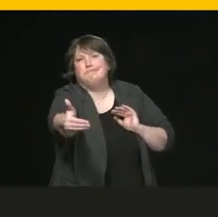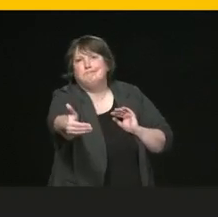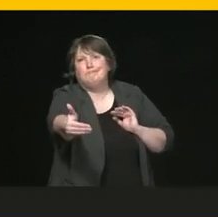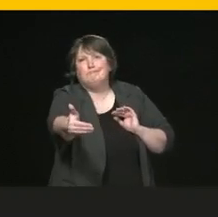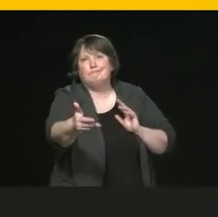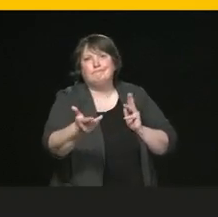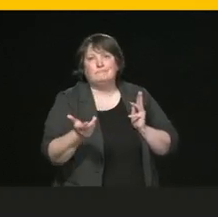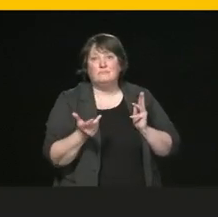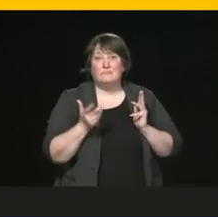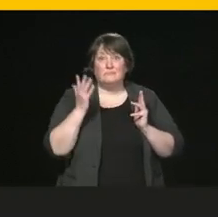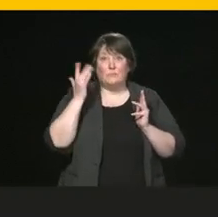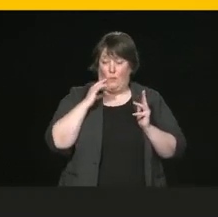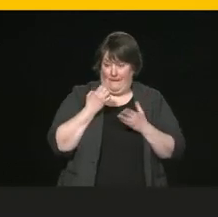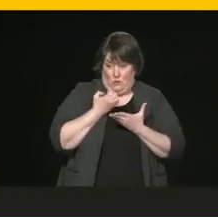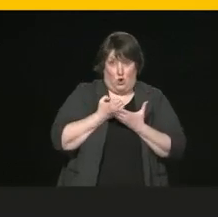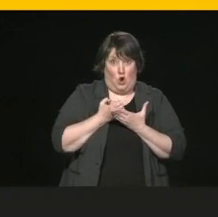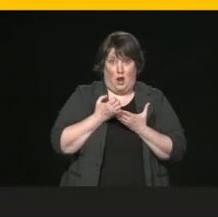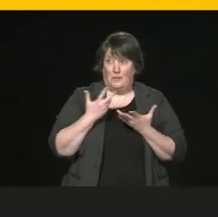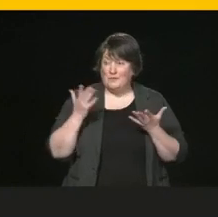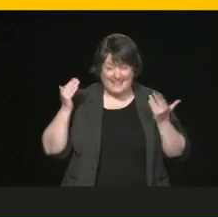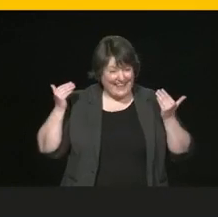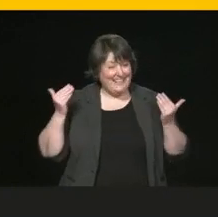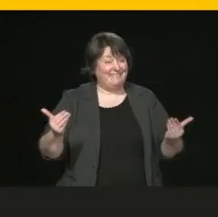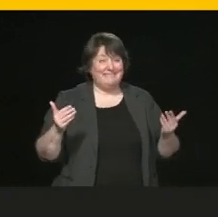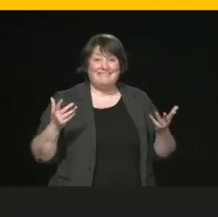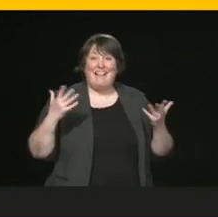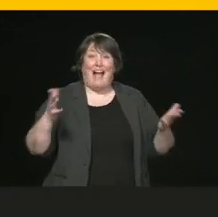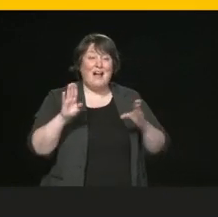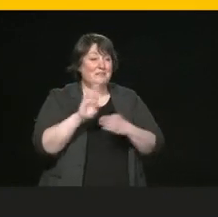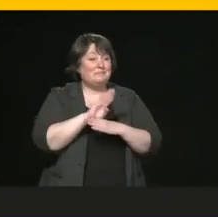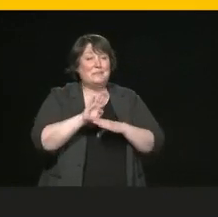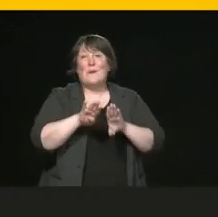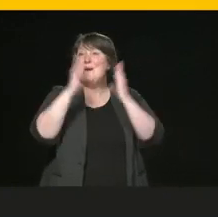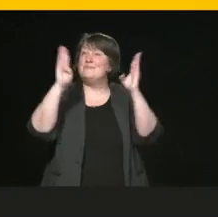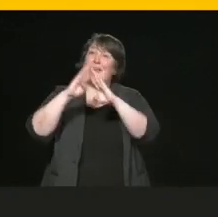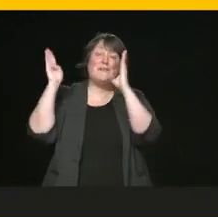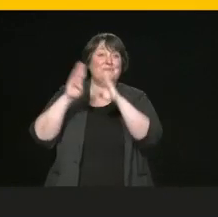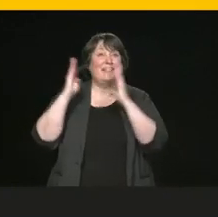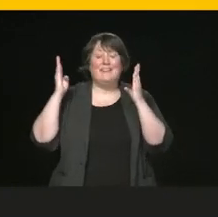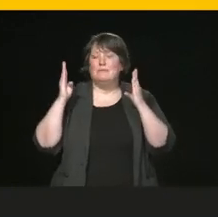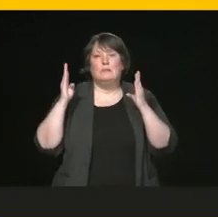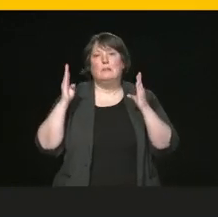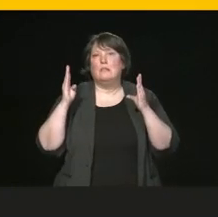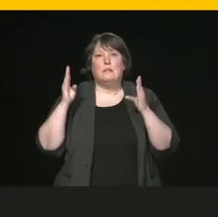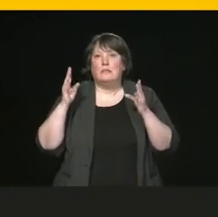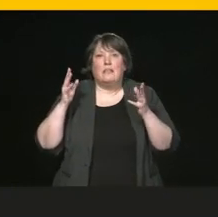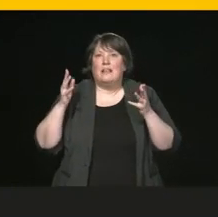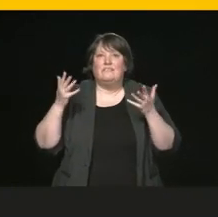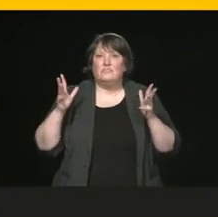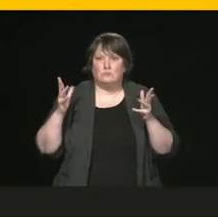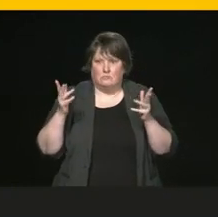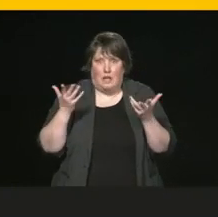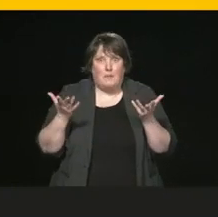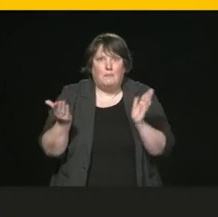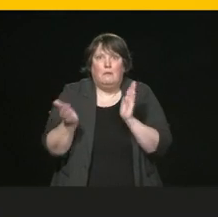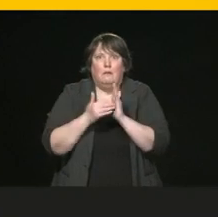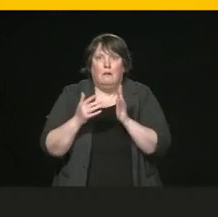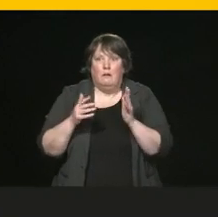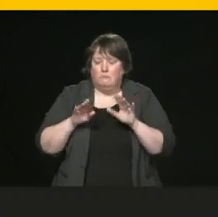NOT AT THAT STAGE YET. WE'RE FAR FROM THAT STAGE. IF WE RE-OPEN THINGS TOO